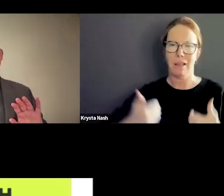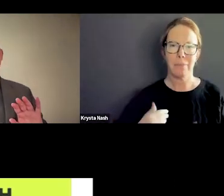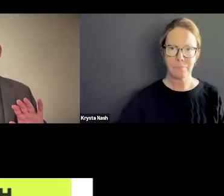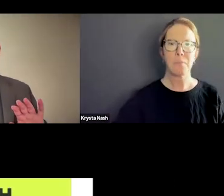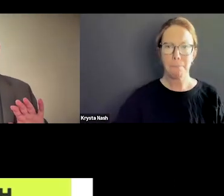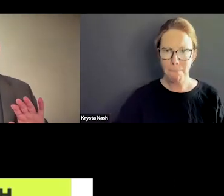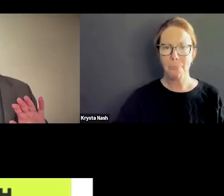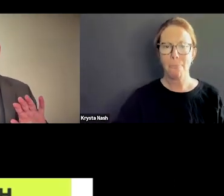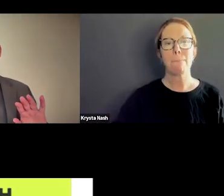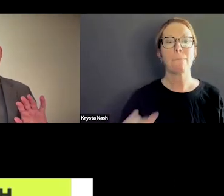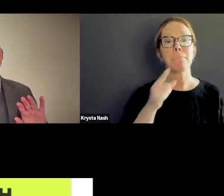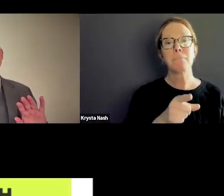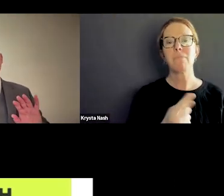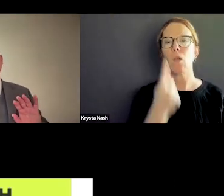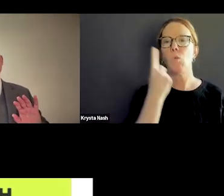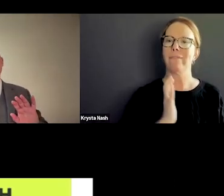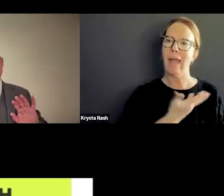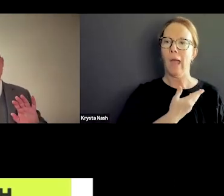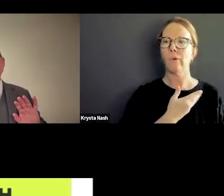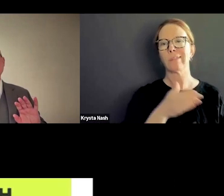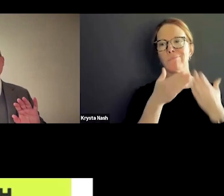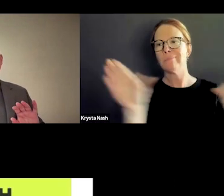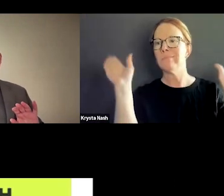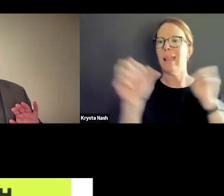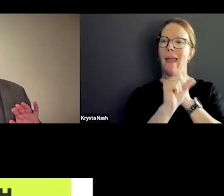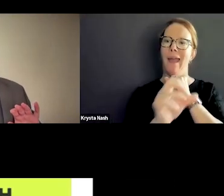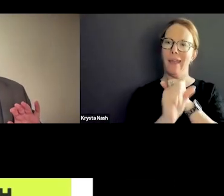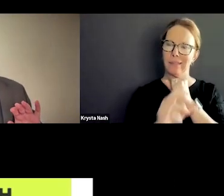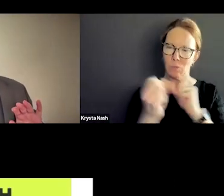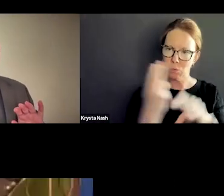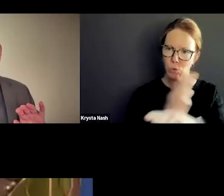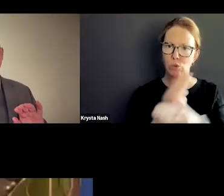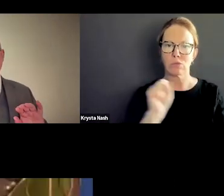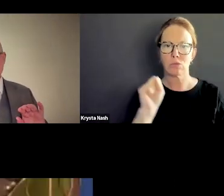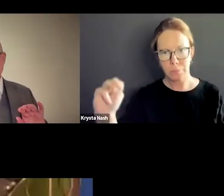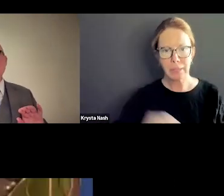And again, this was one of our generic, ads that we were using on social media.